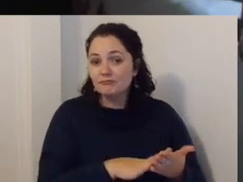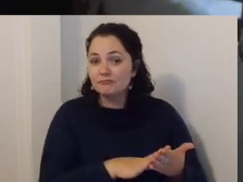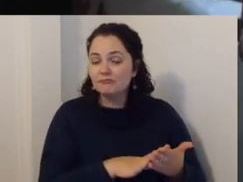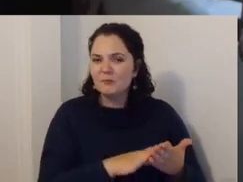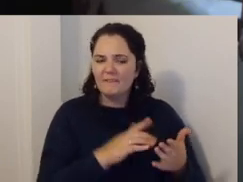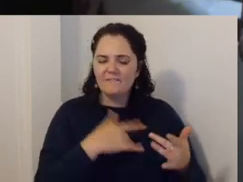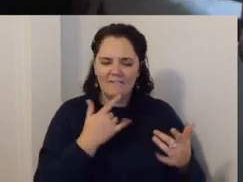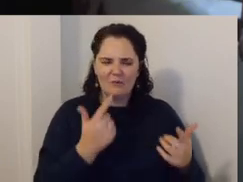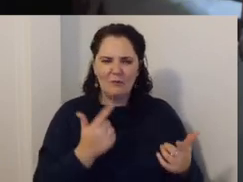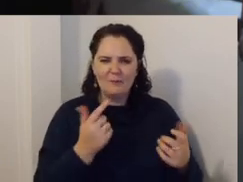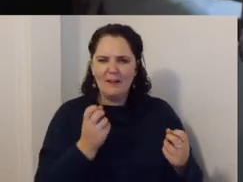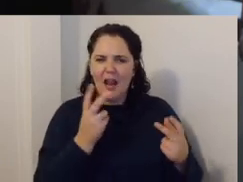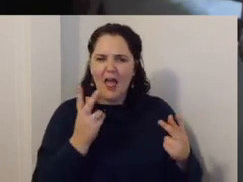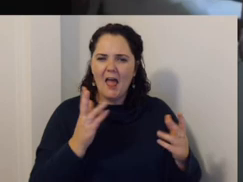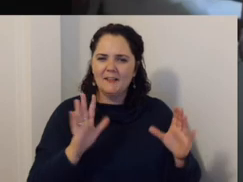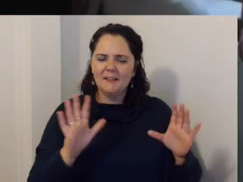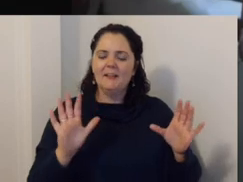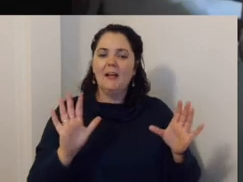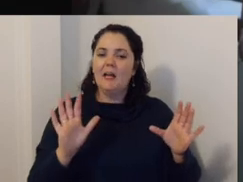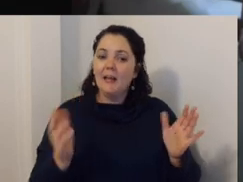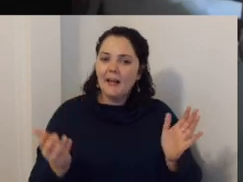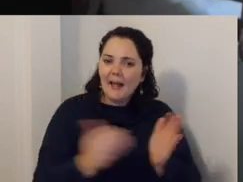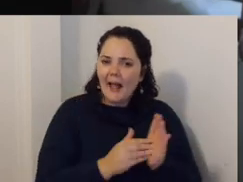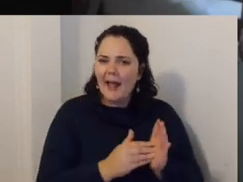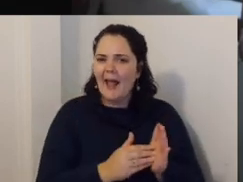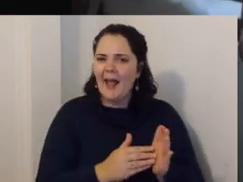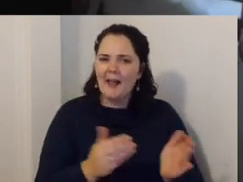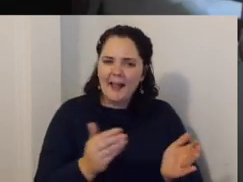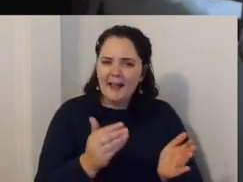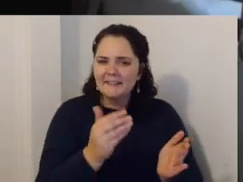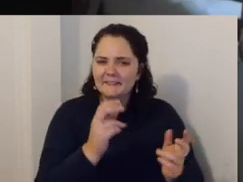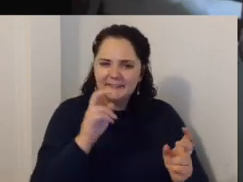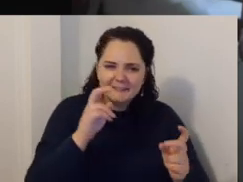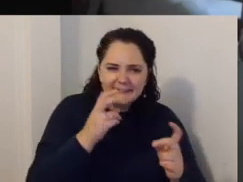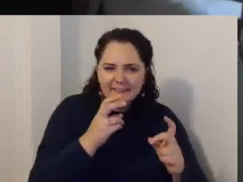come in at this stage and really emphasize some of the dark passages, make them a little bit